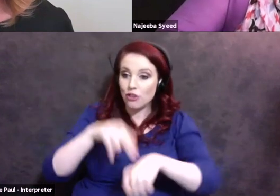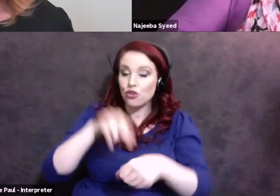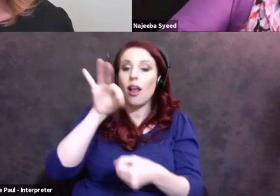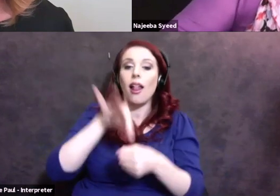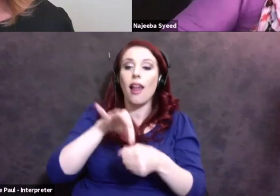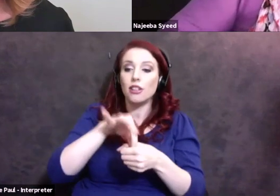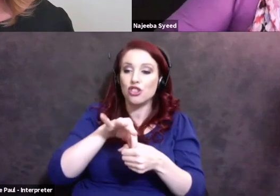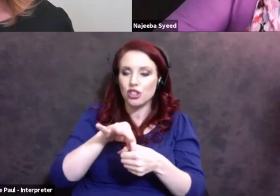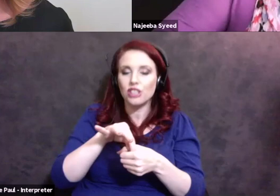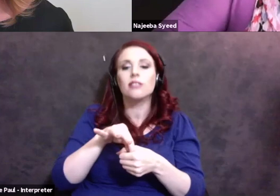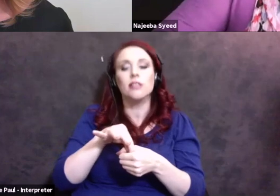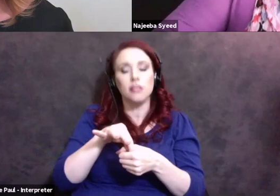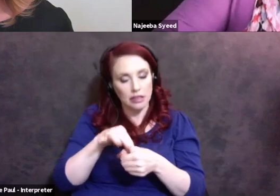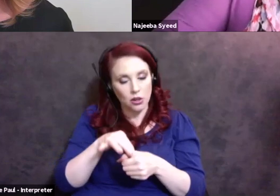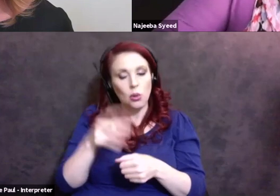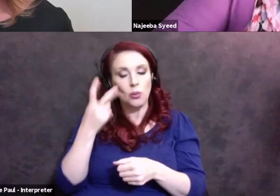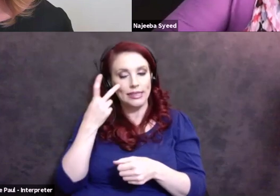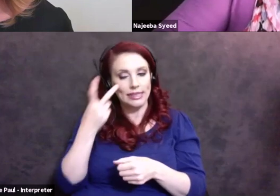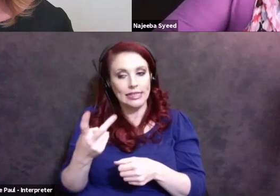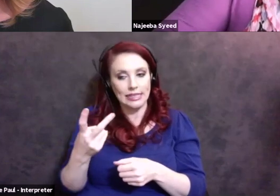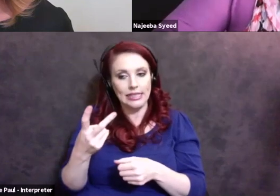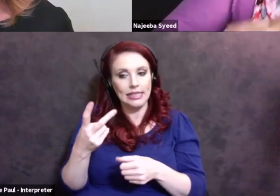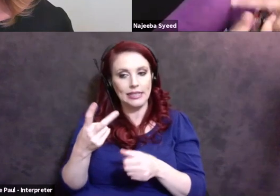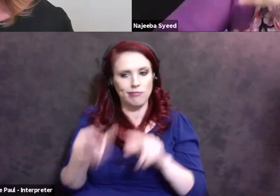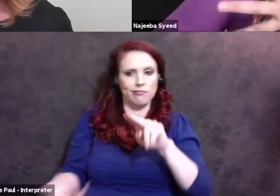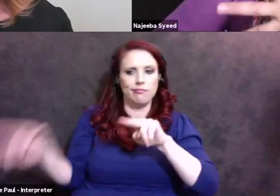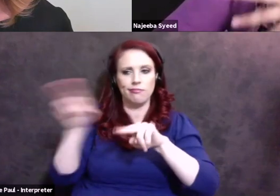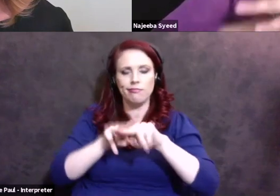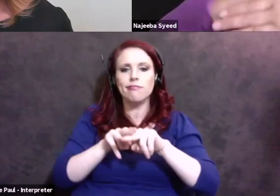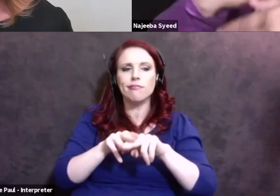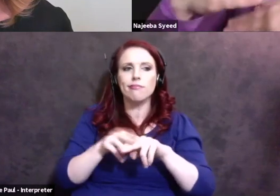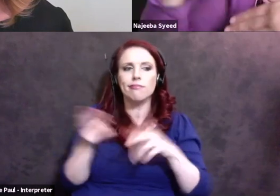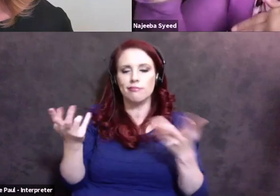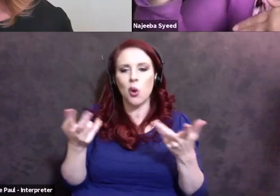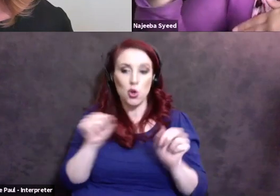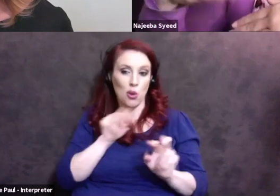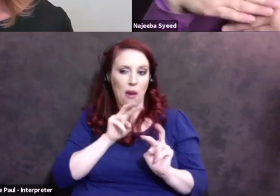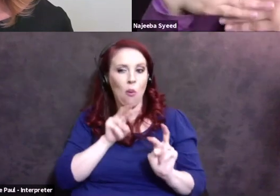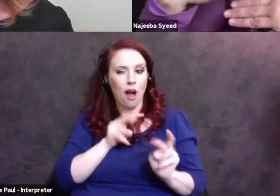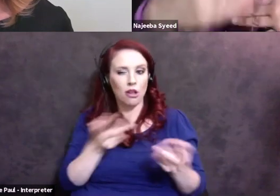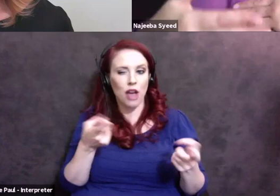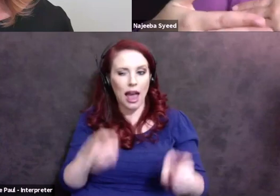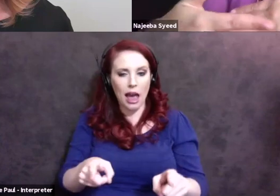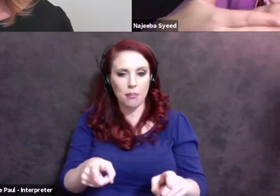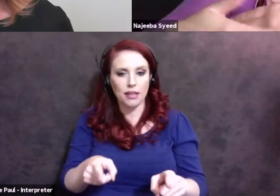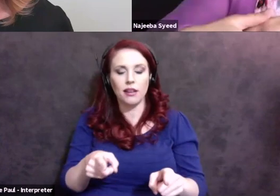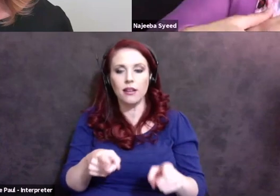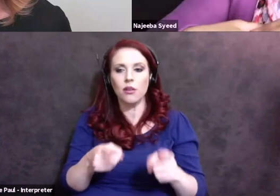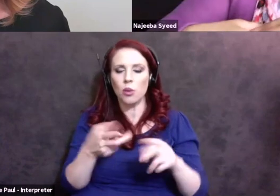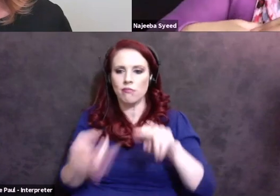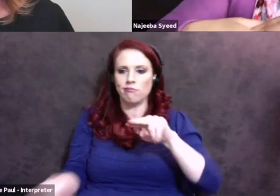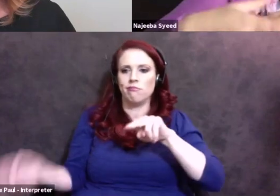an uptick and we can empirically watch it happen of hate crimes against muslims